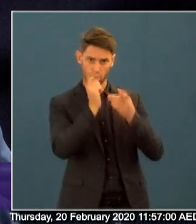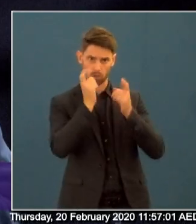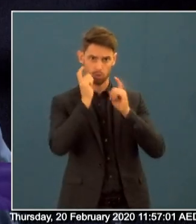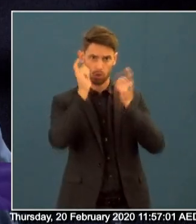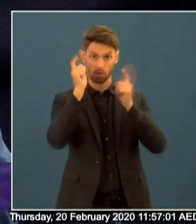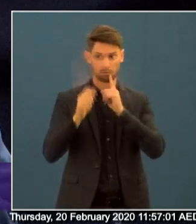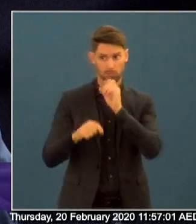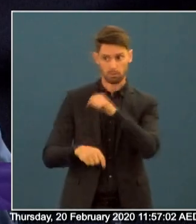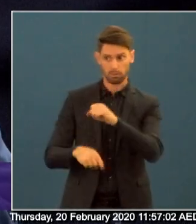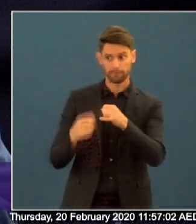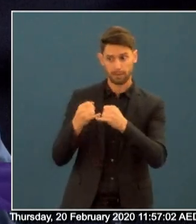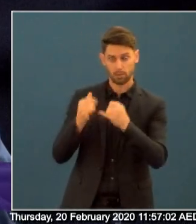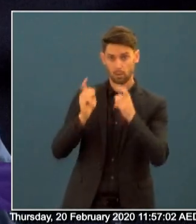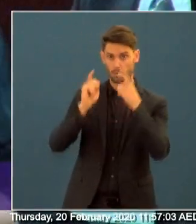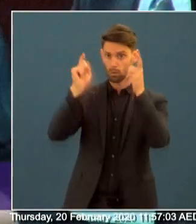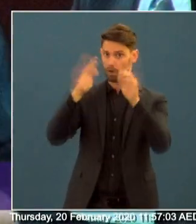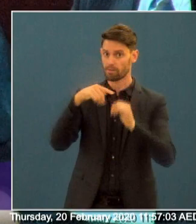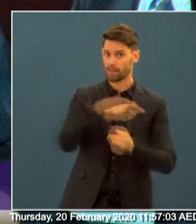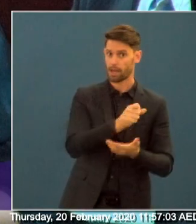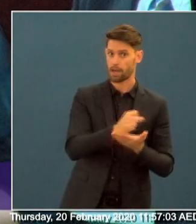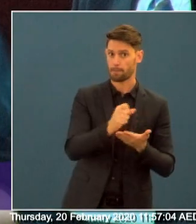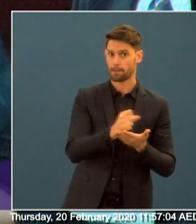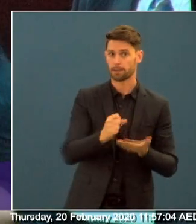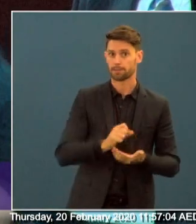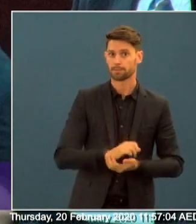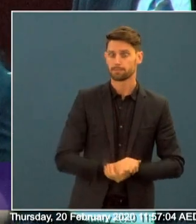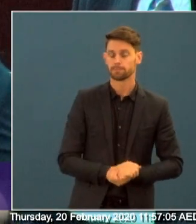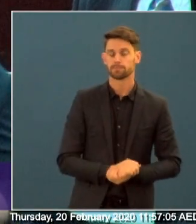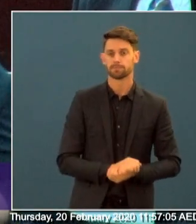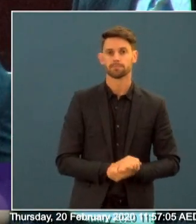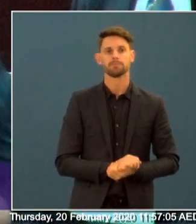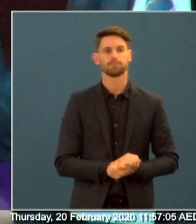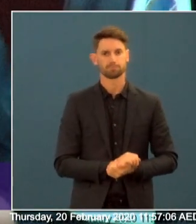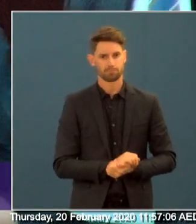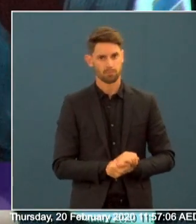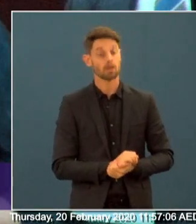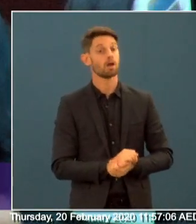Thank you. Commissioners, I'm going to move from this topic... Yes.